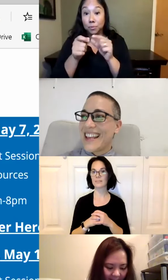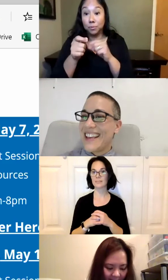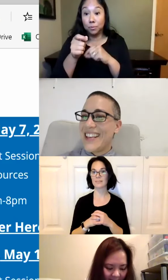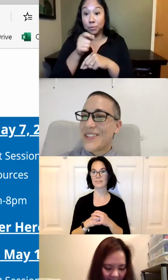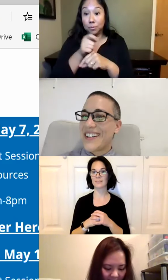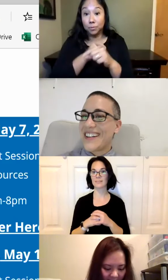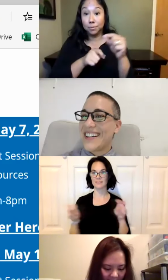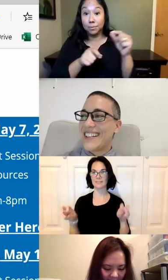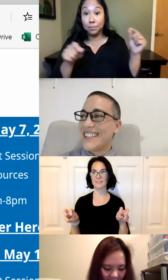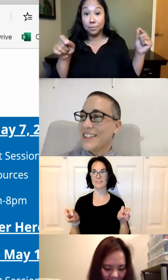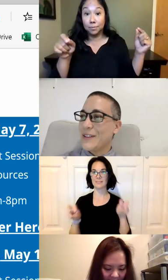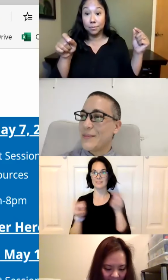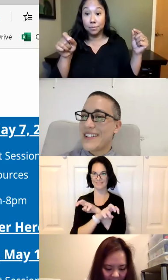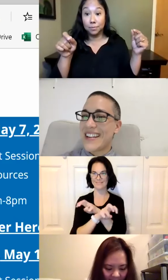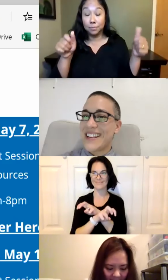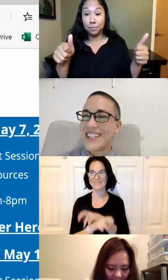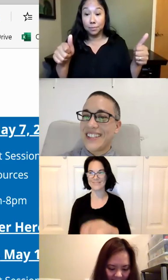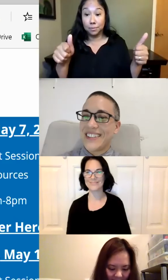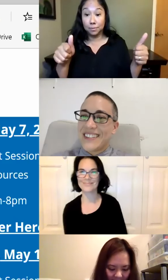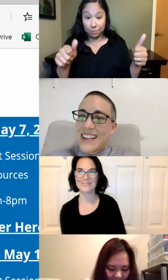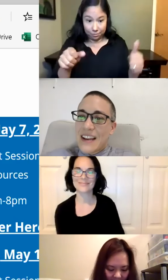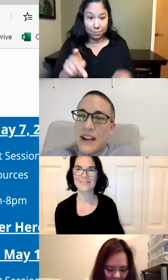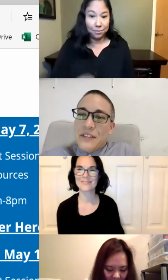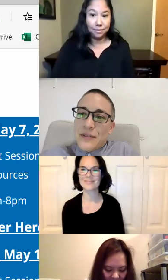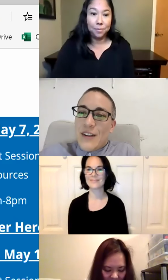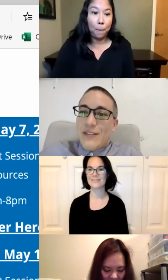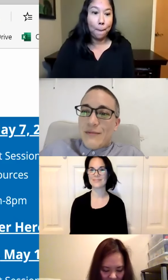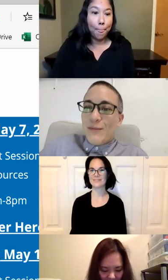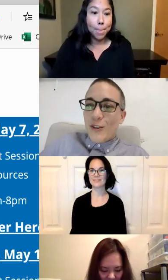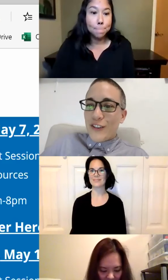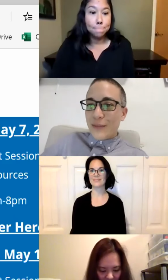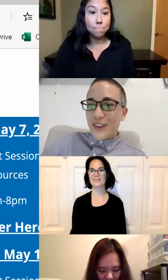Thank you, we appreciate you! I'm going to have to order more